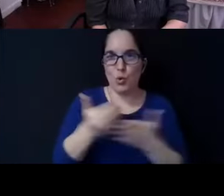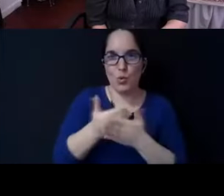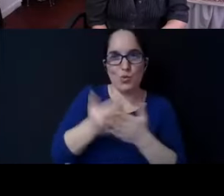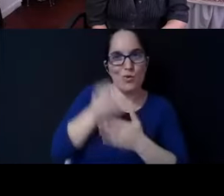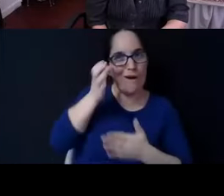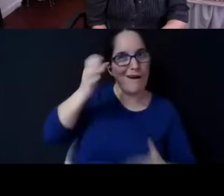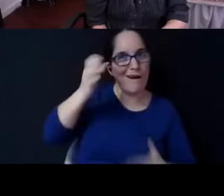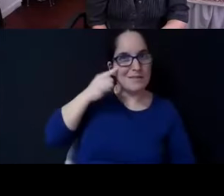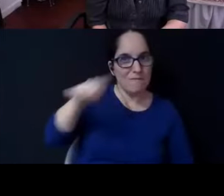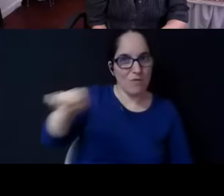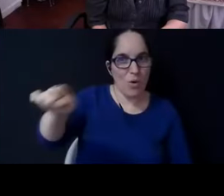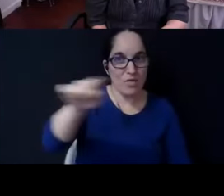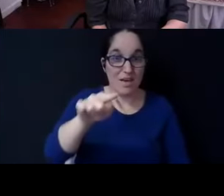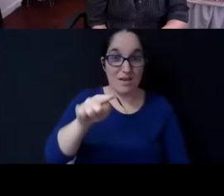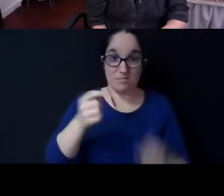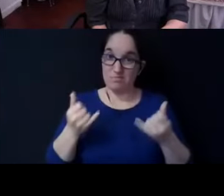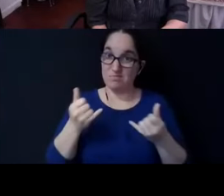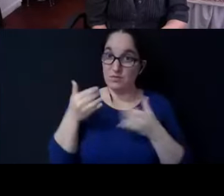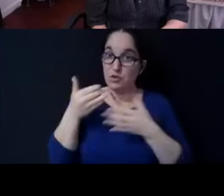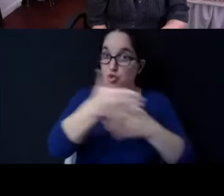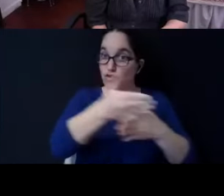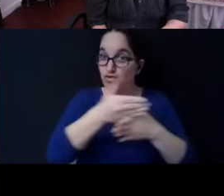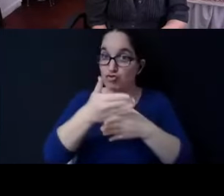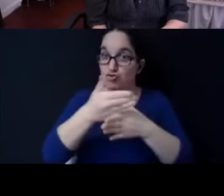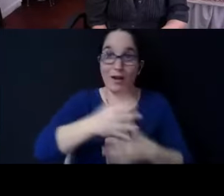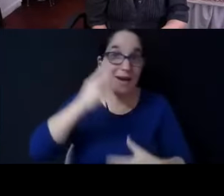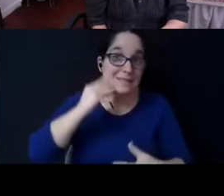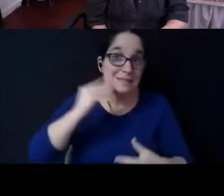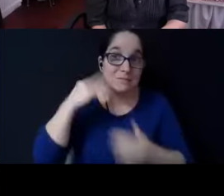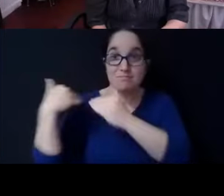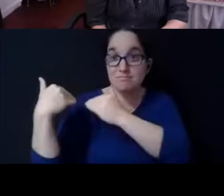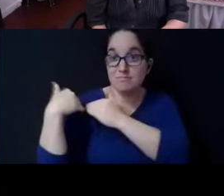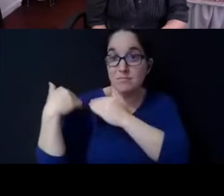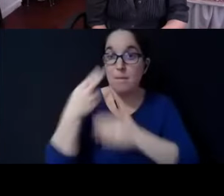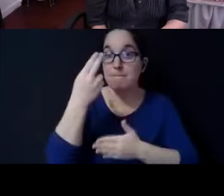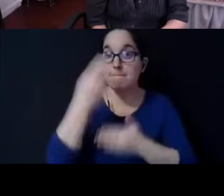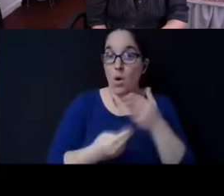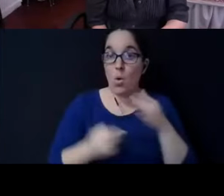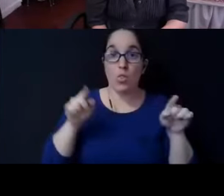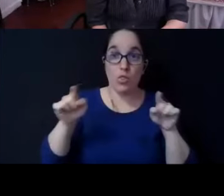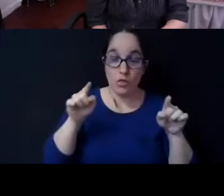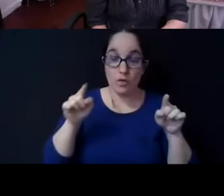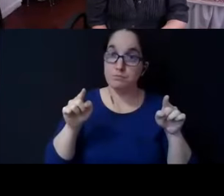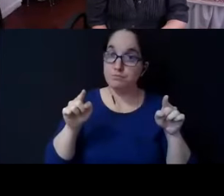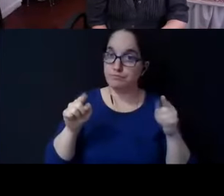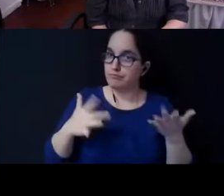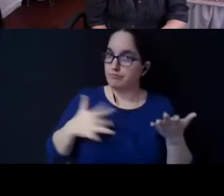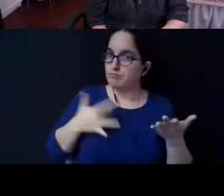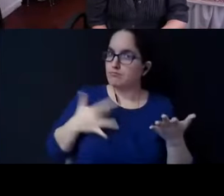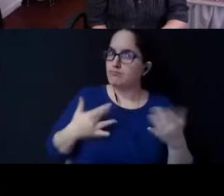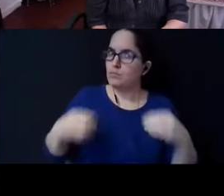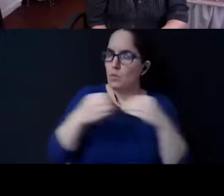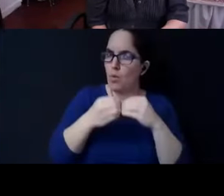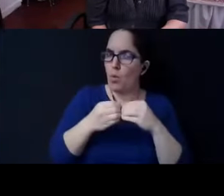shared experience and shared responsibility, so I feel more involved and I feel more interested